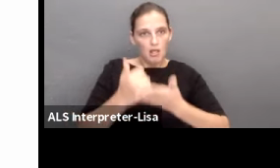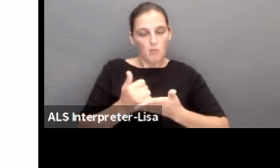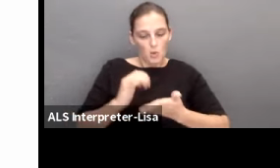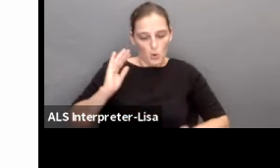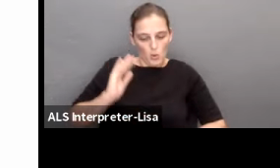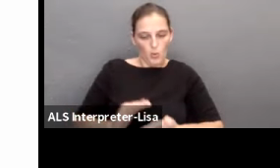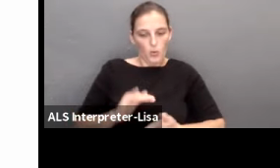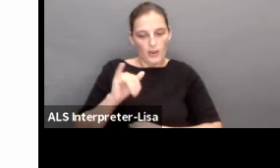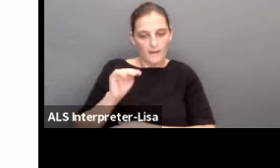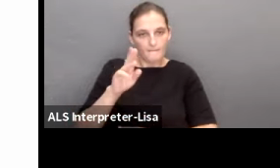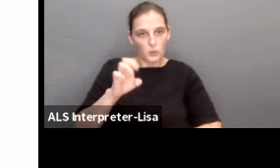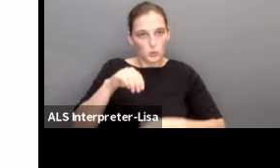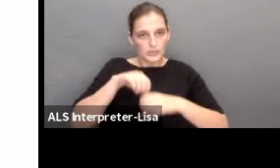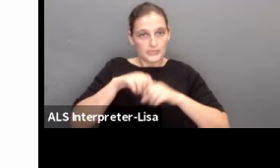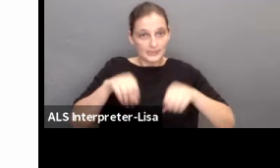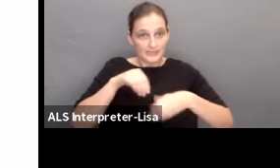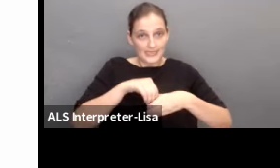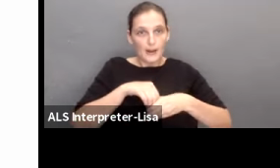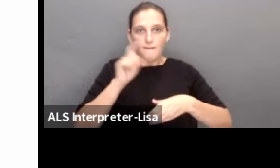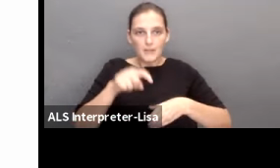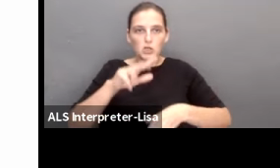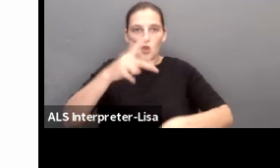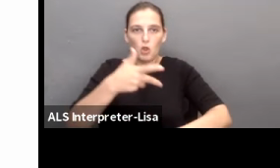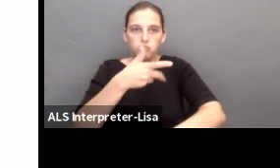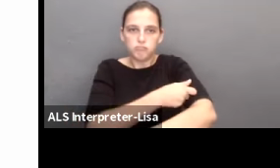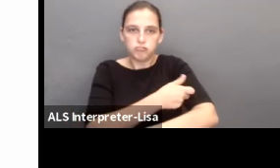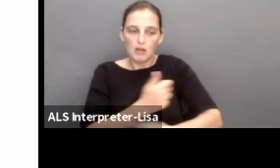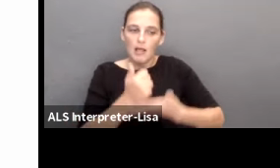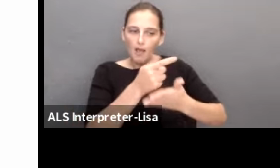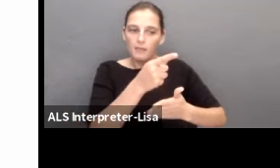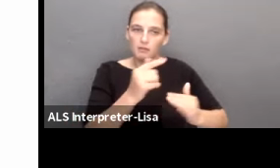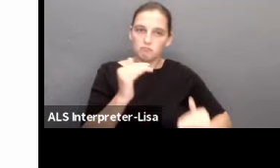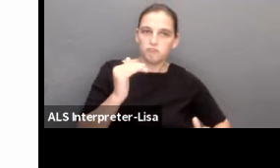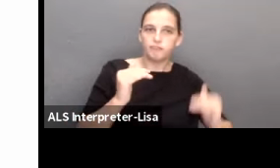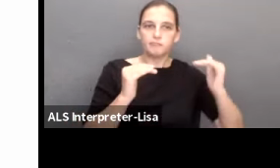they really need that additional shot to get them up to where most of us are who who have